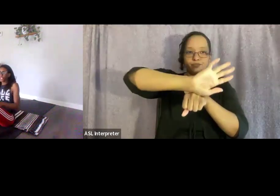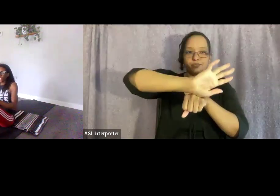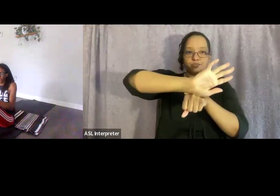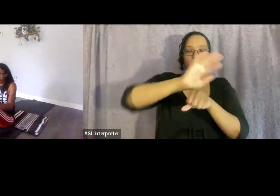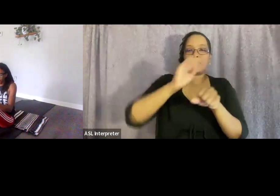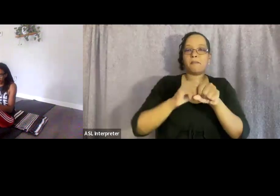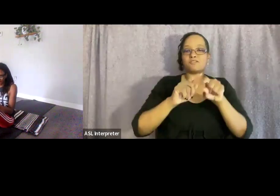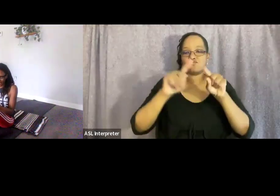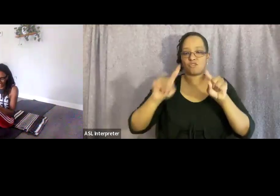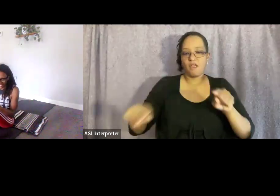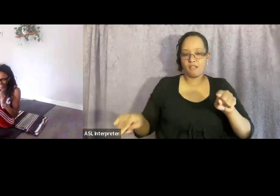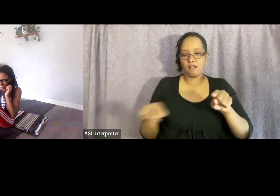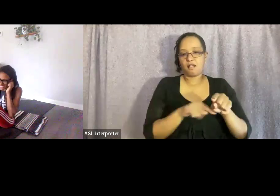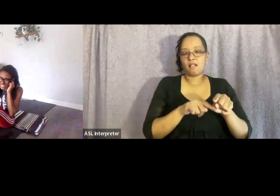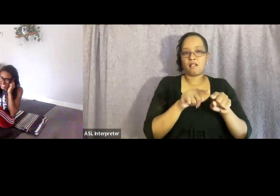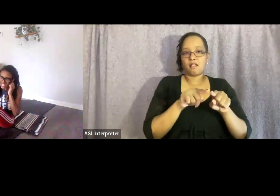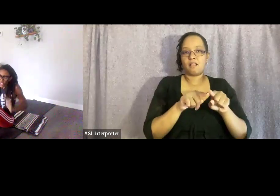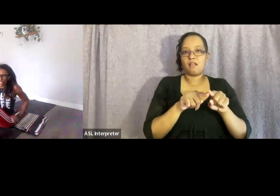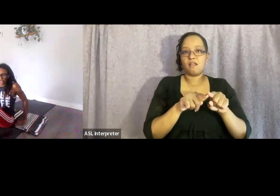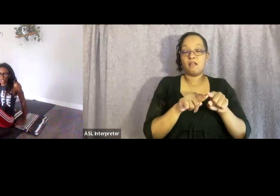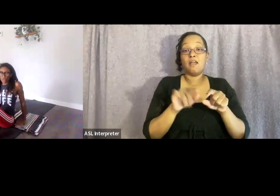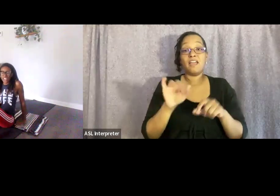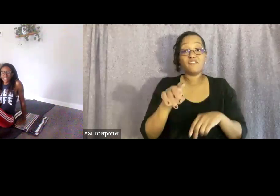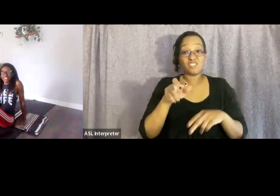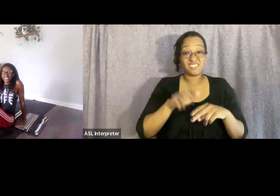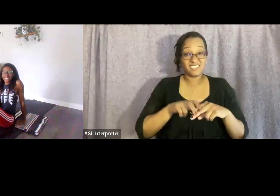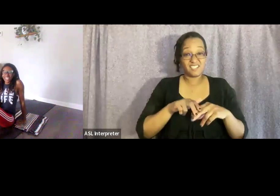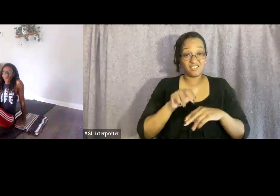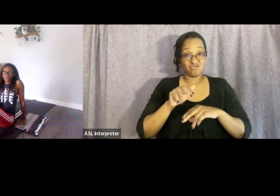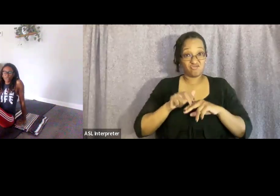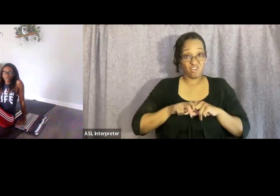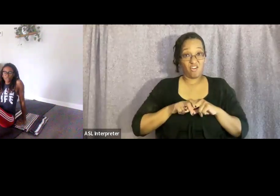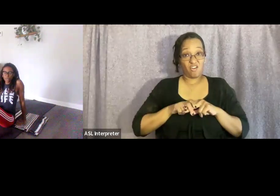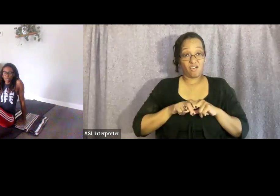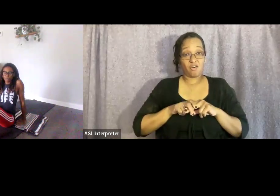From a chair, stretch your right leg out in front of you.